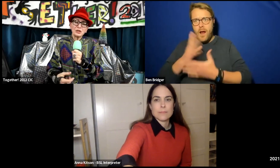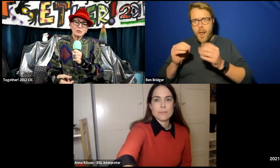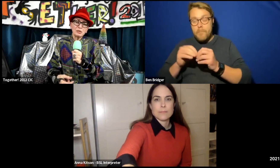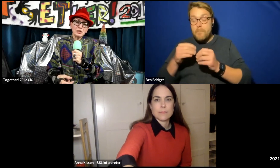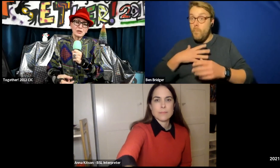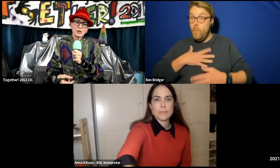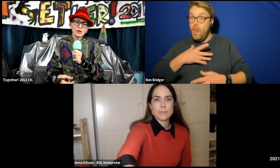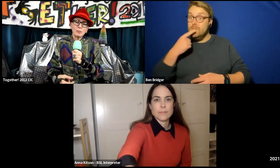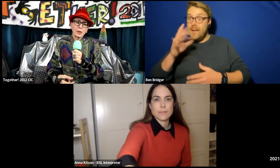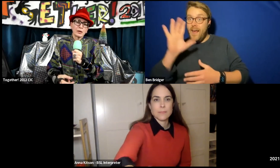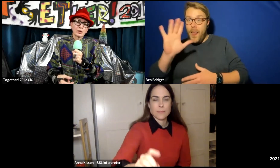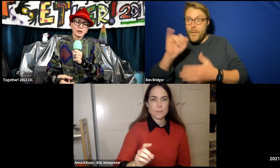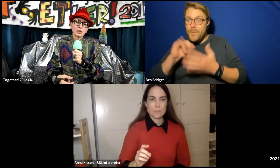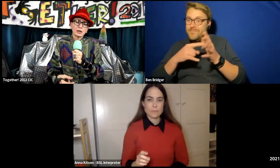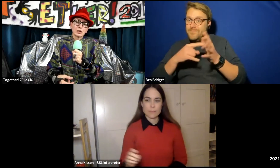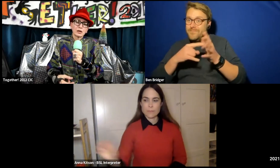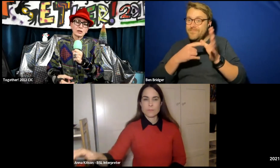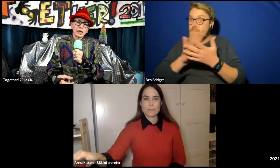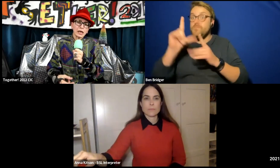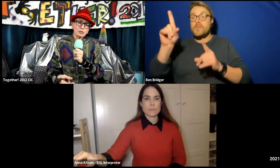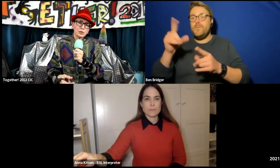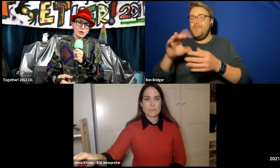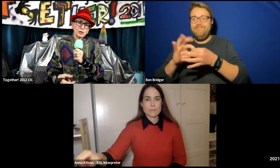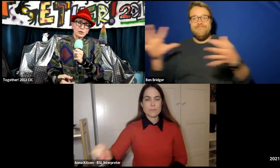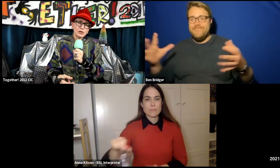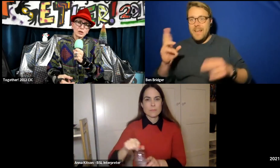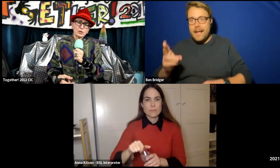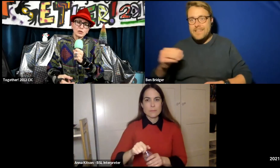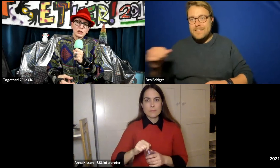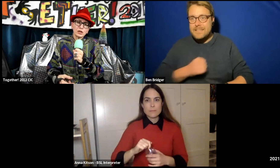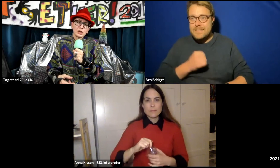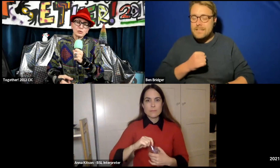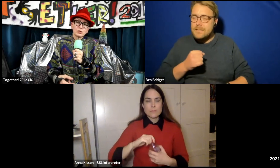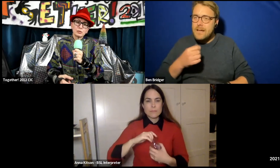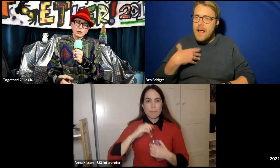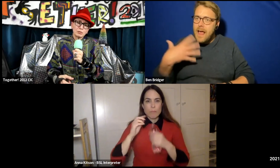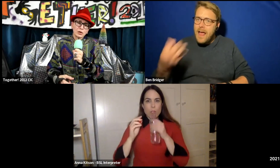In the meantime have we got sound now from